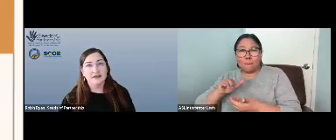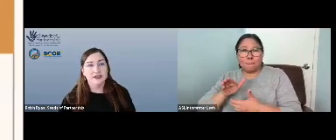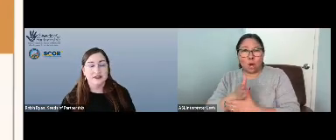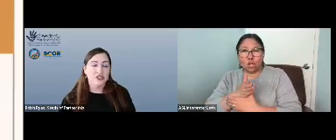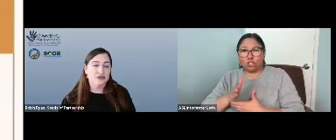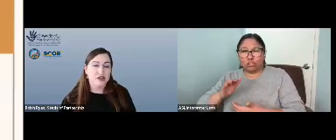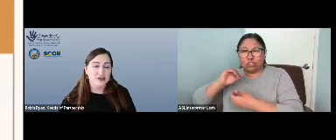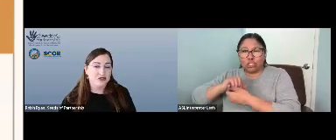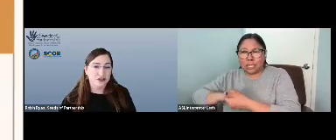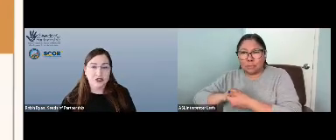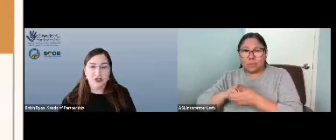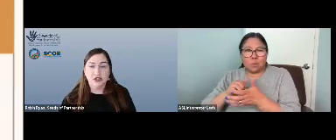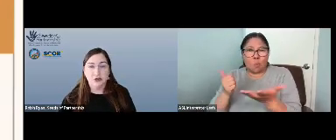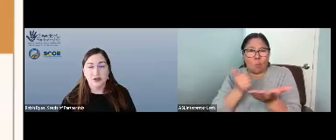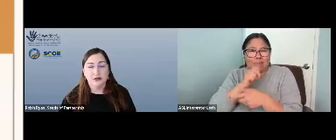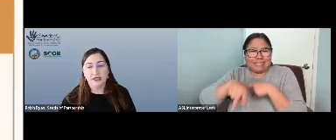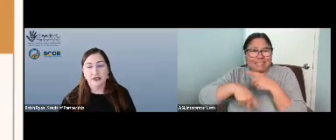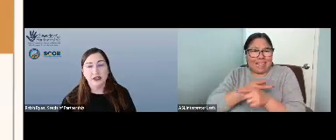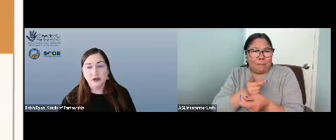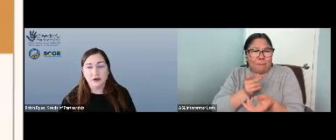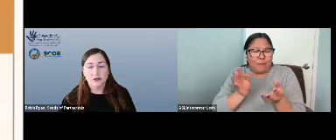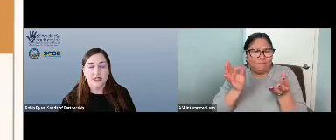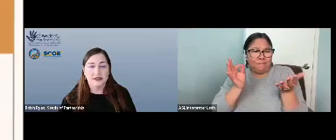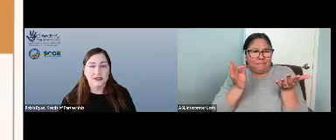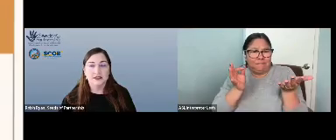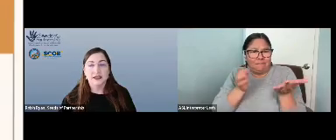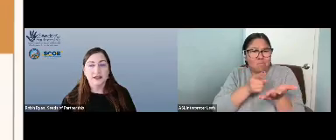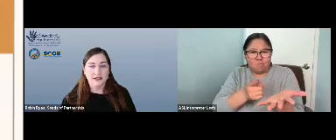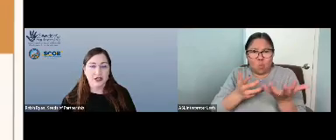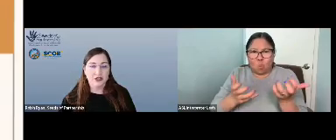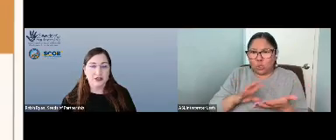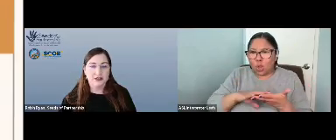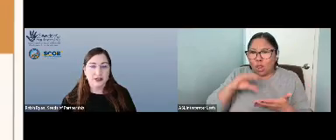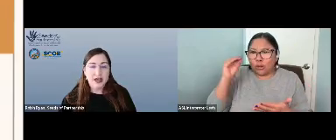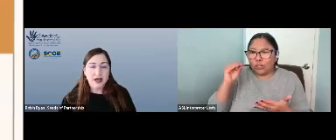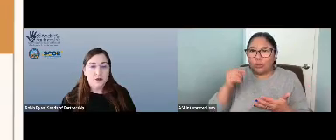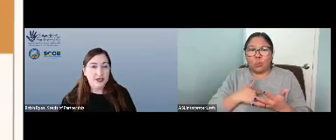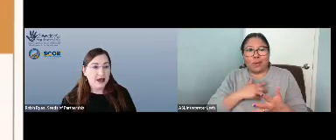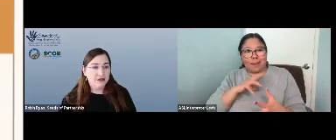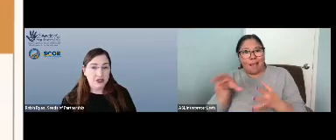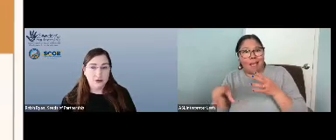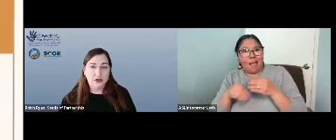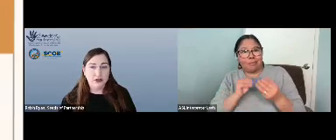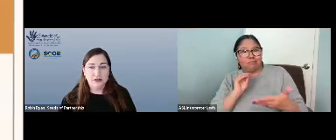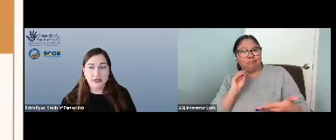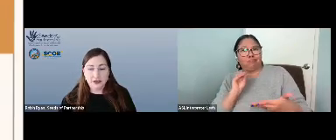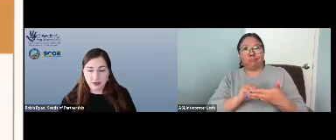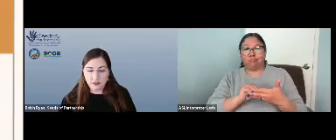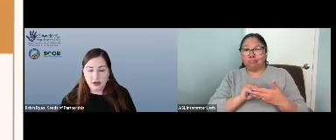else is it that's of interest to you that we can include in these sessions? We have a QR code here